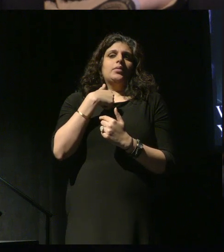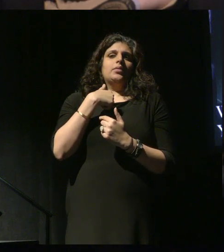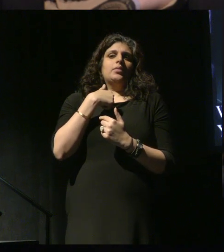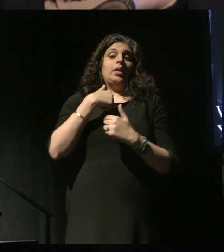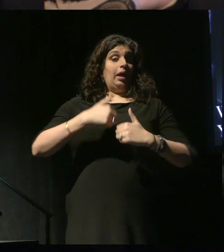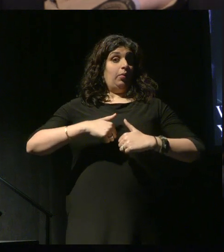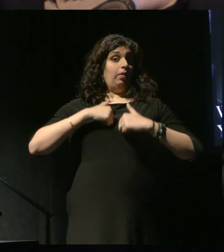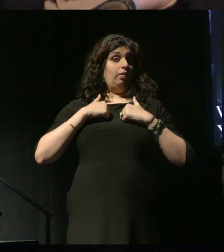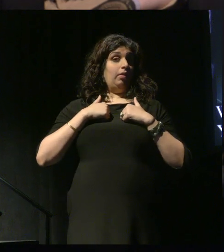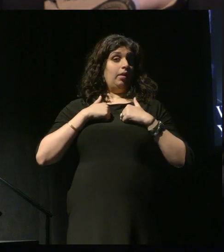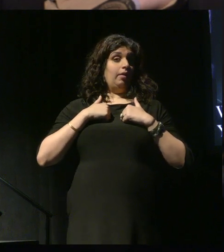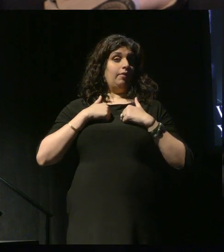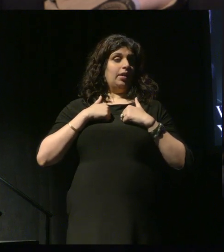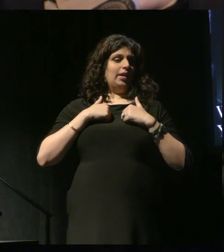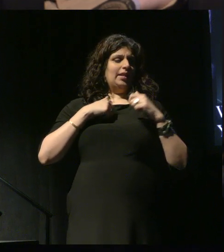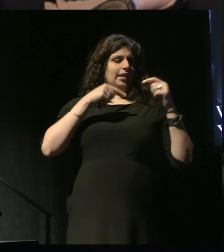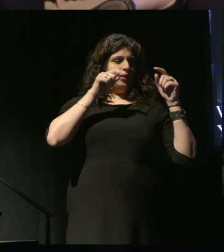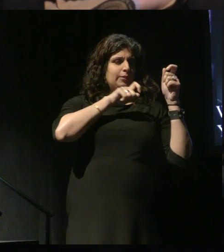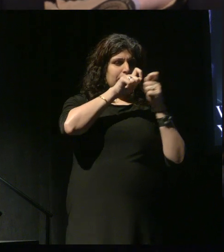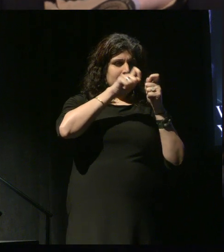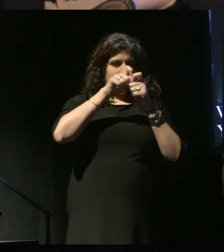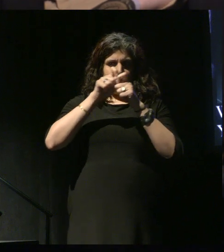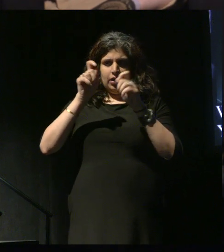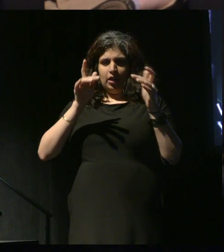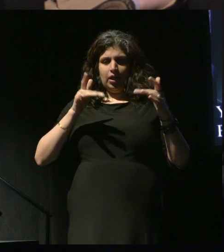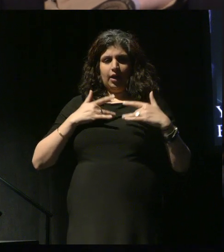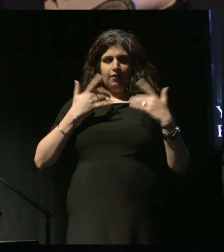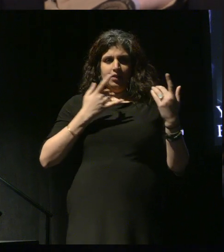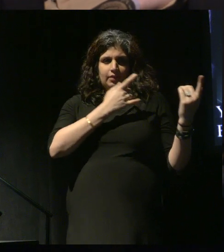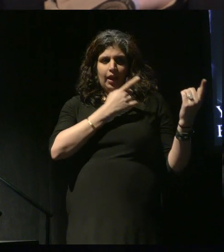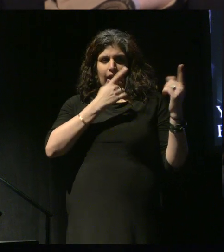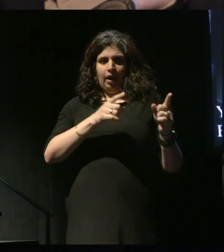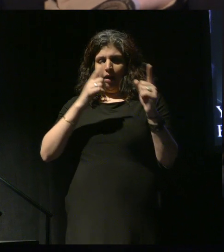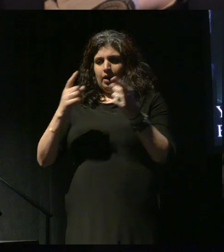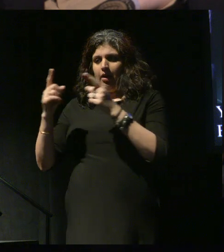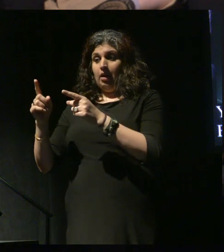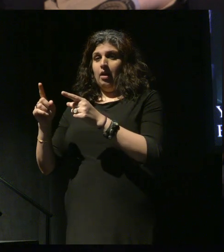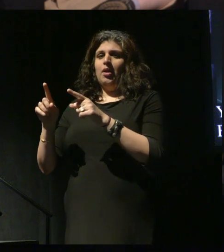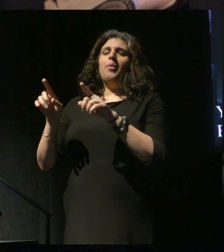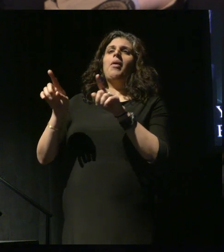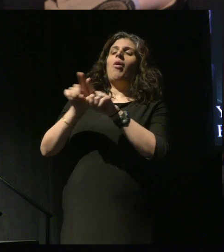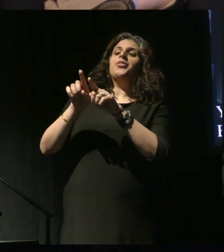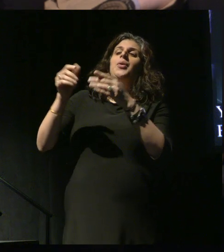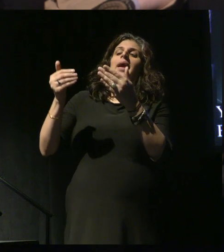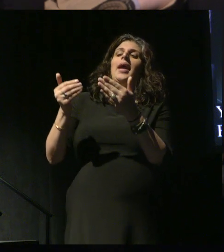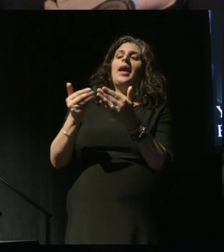the events of my life, but also from that sort of new immigrant wide-eyed immigrant perspective,